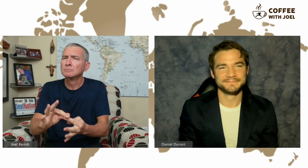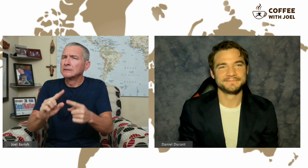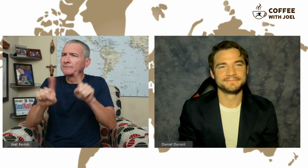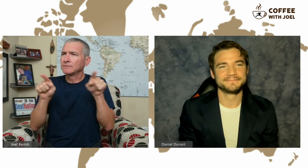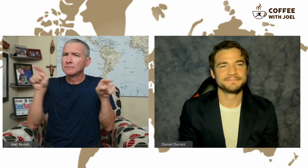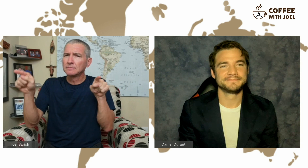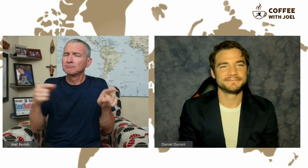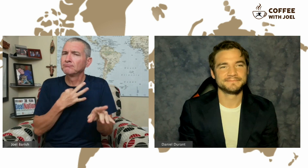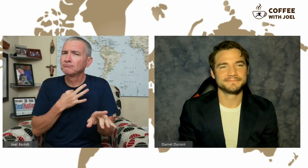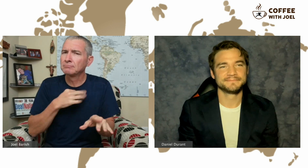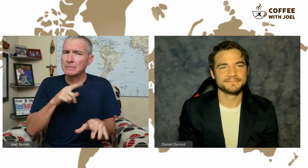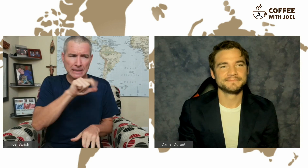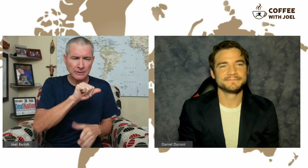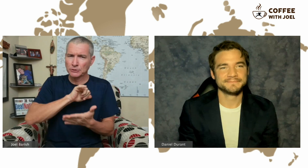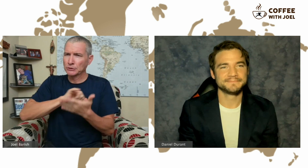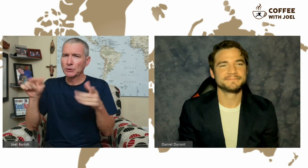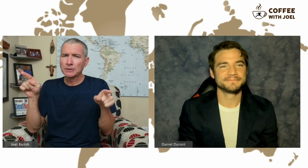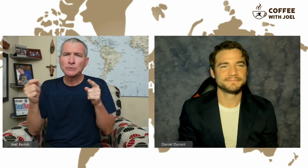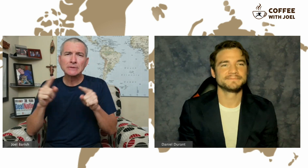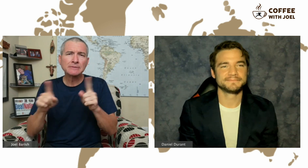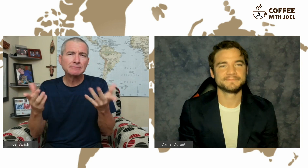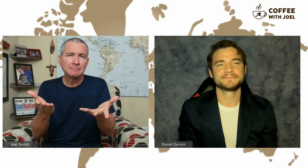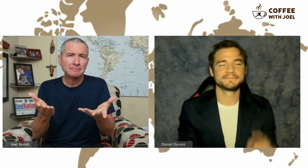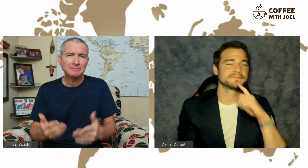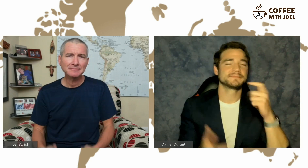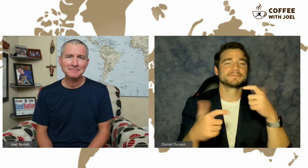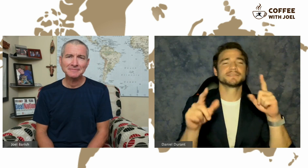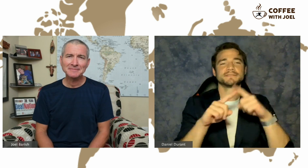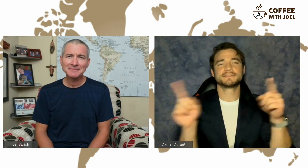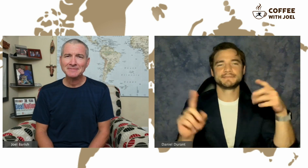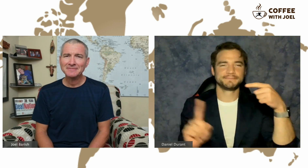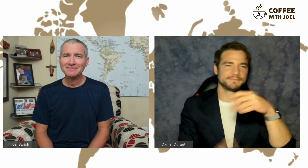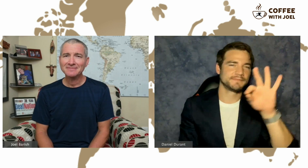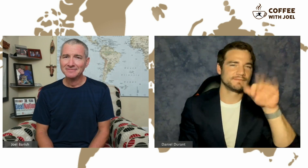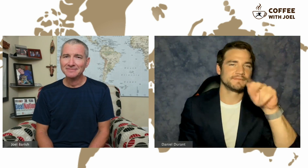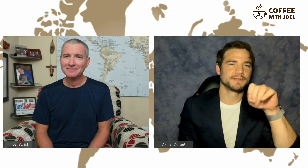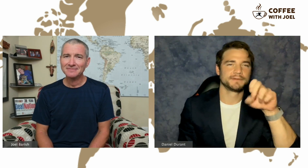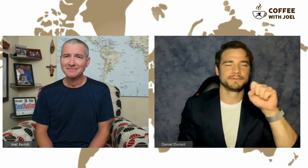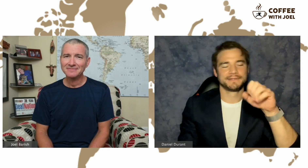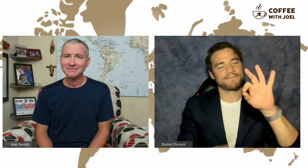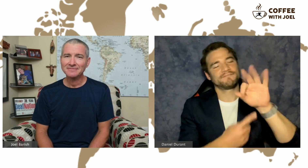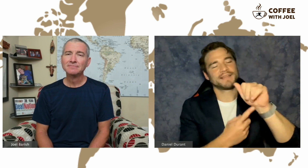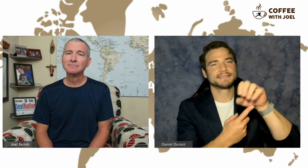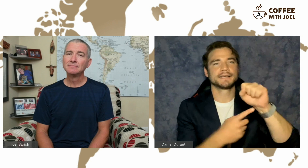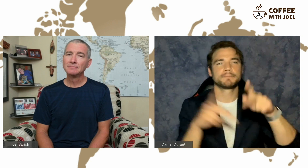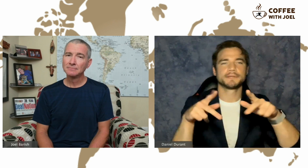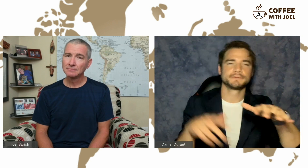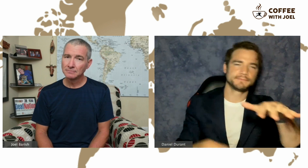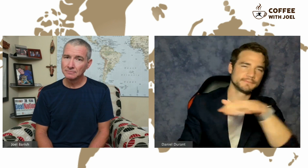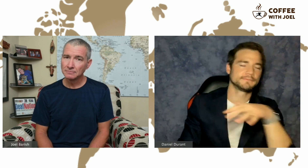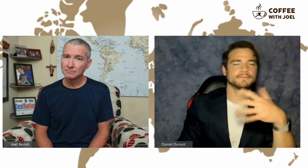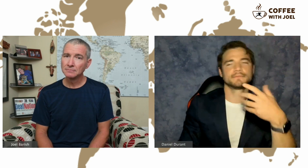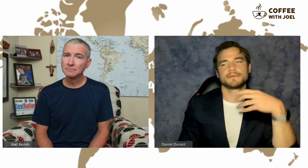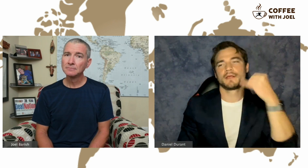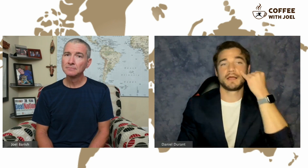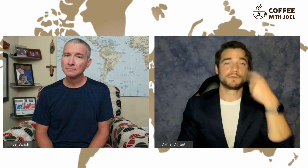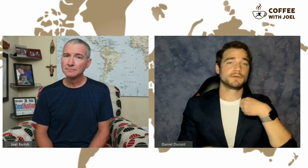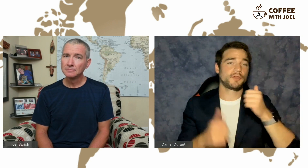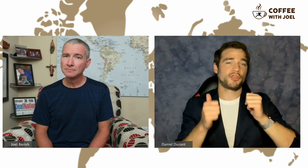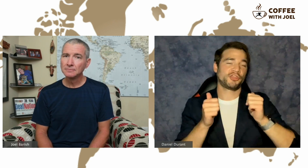What is one big difference between these two? The biggest difference is the fans, the people.